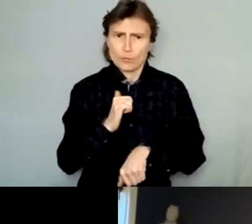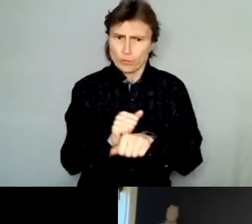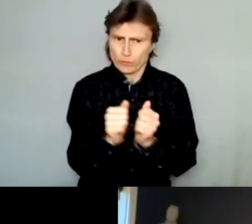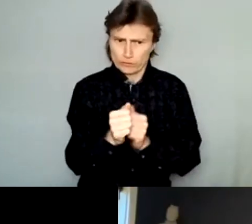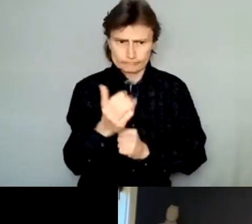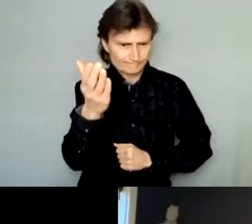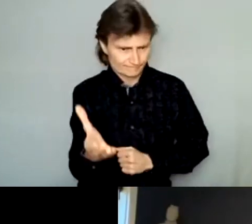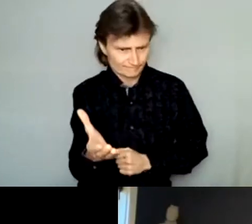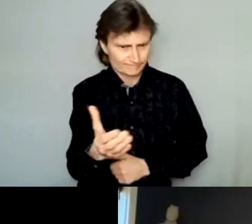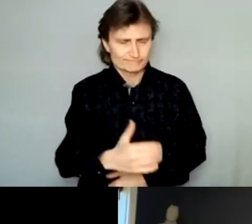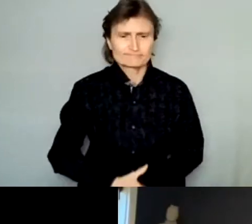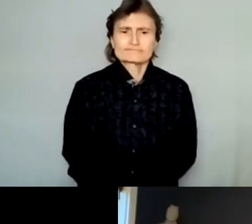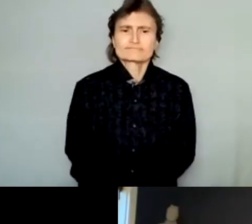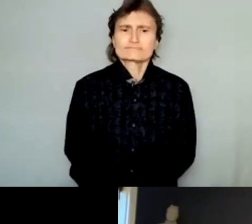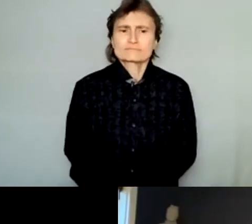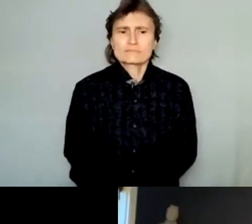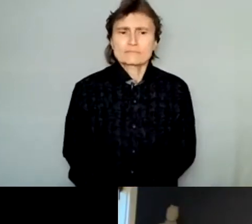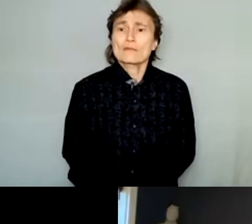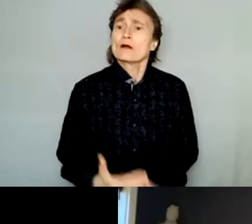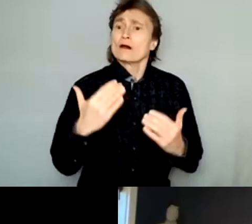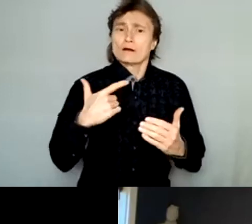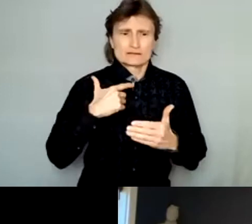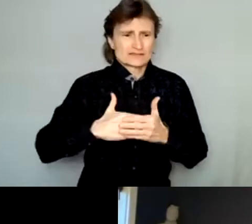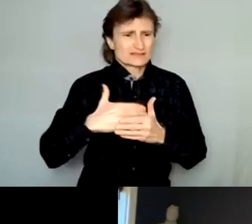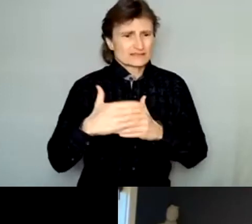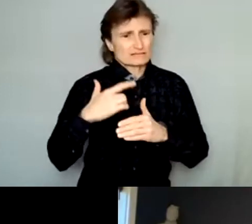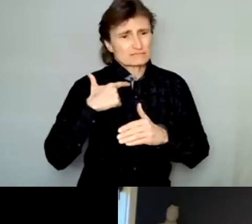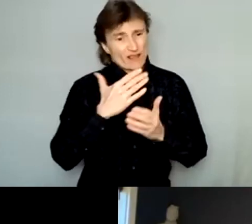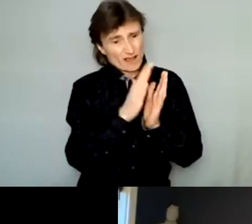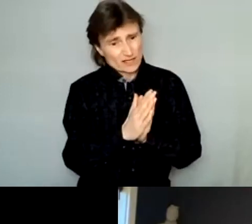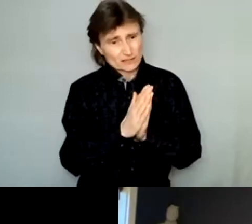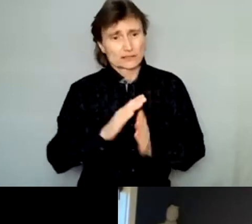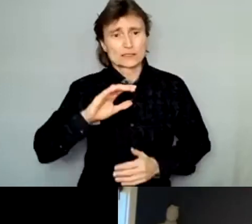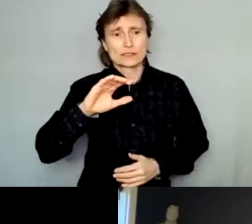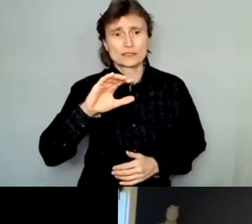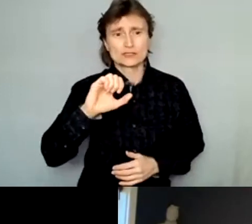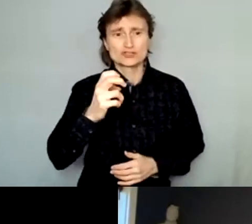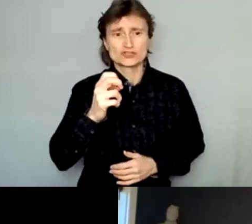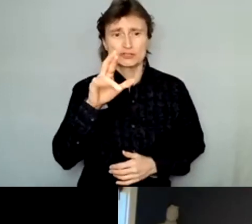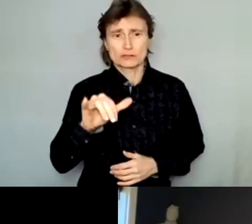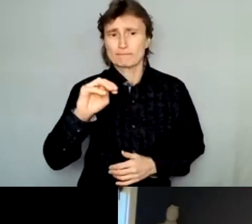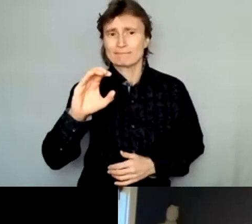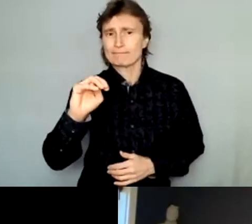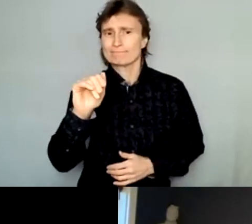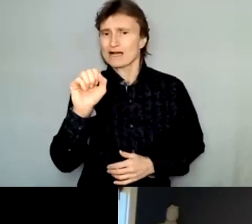I'd now like to call upon Cherie McMaster, who's going to go over a few meeting protocols